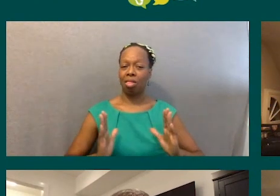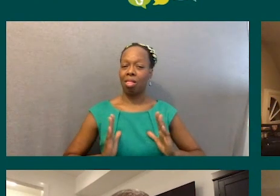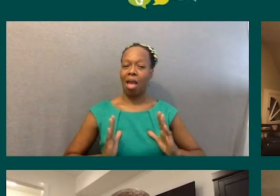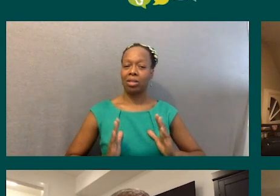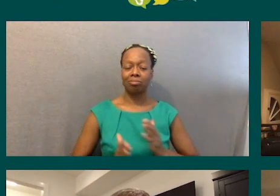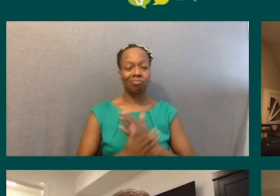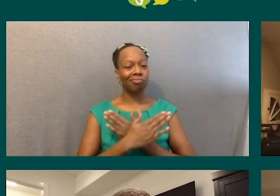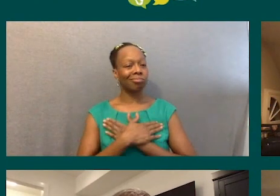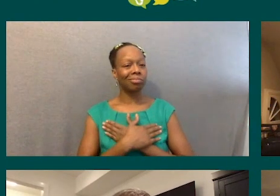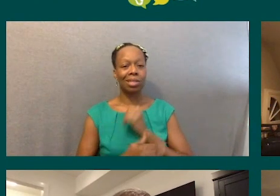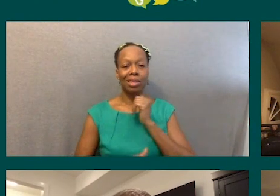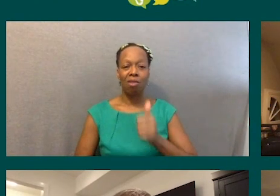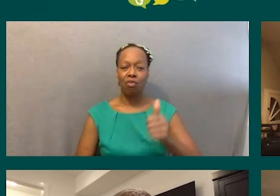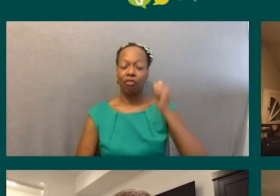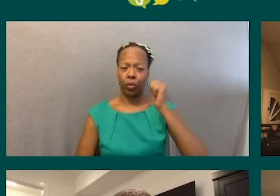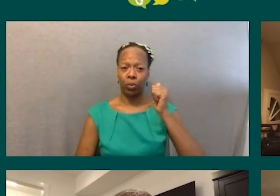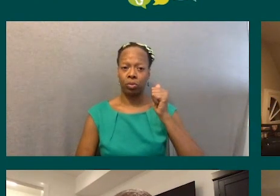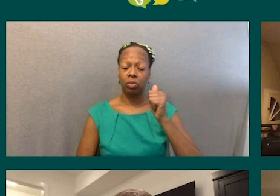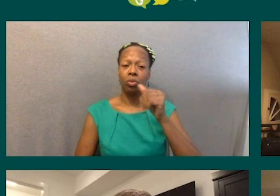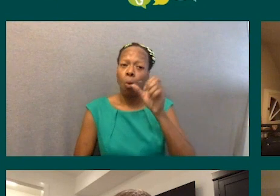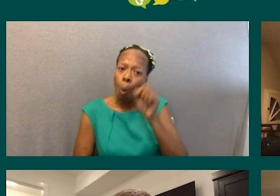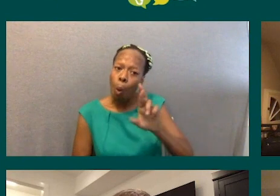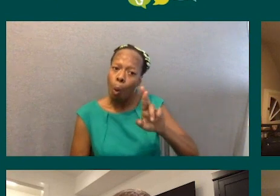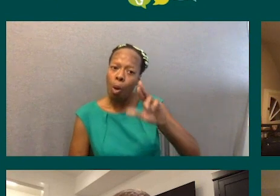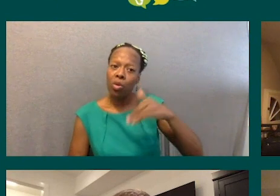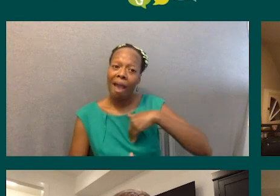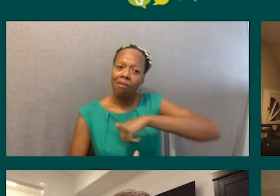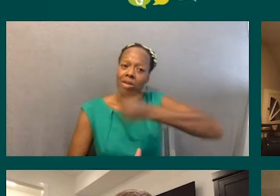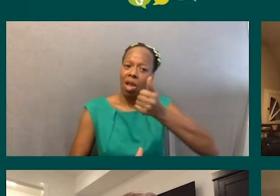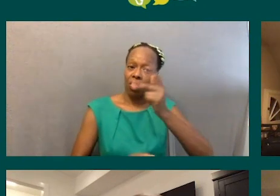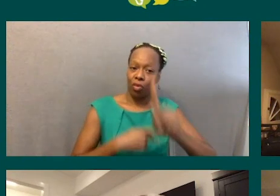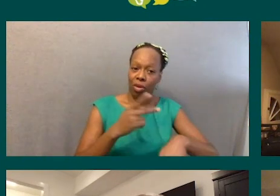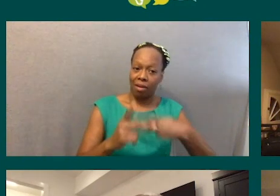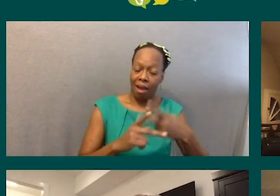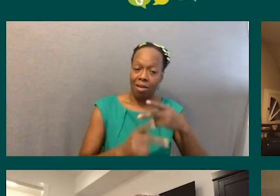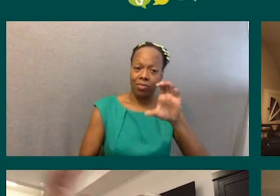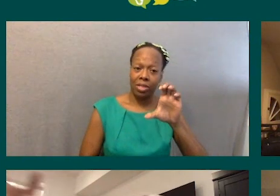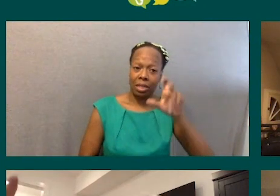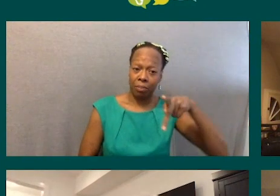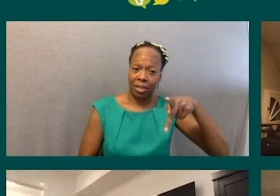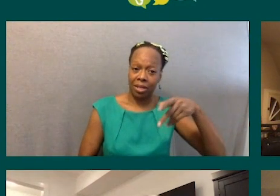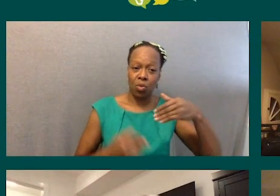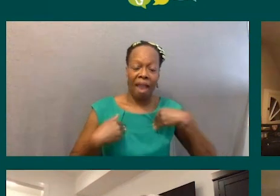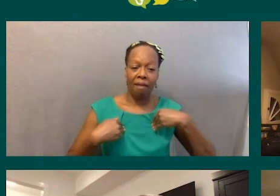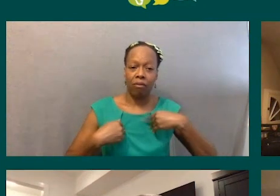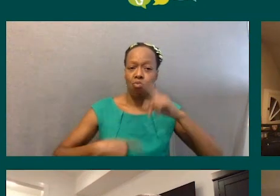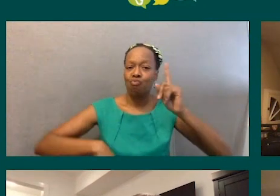Or you have those types of cerebral palsy, where there was a lot of random movements.